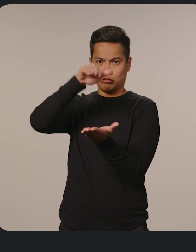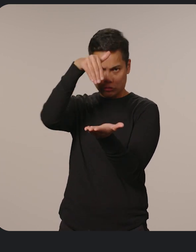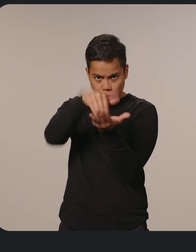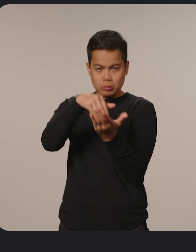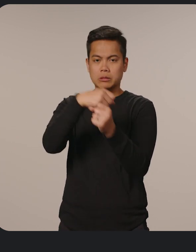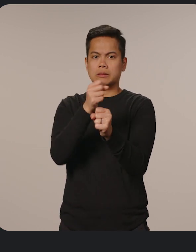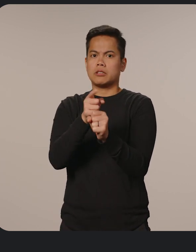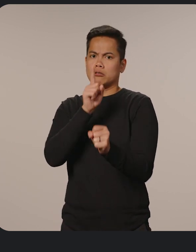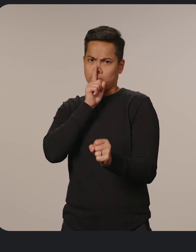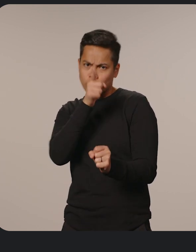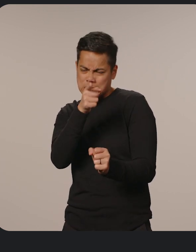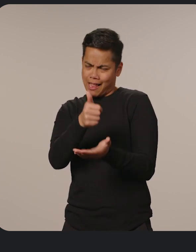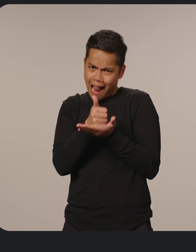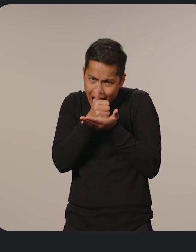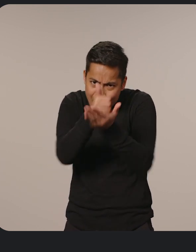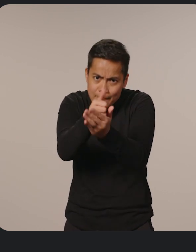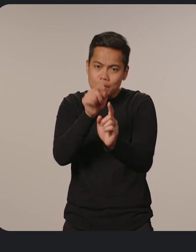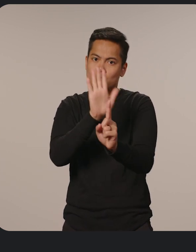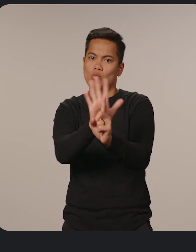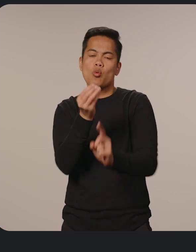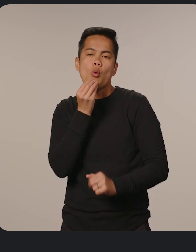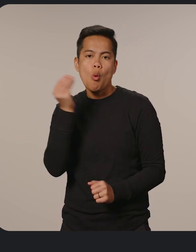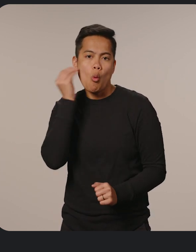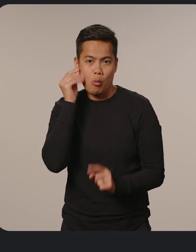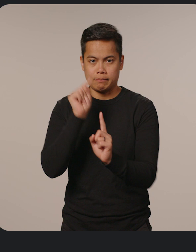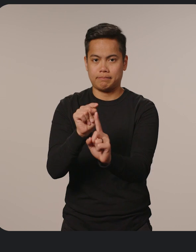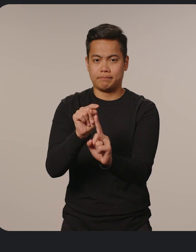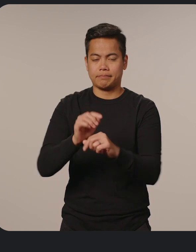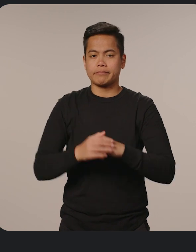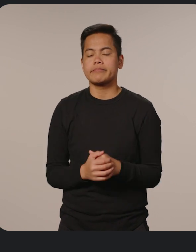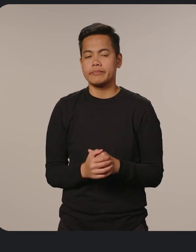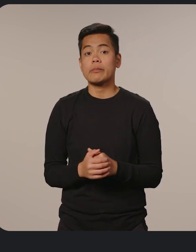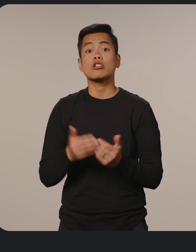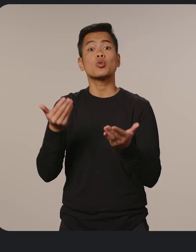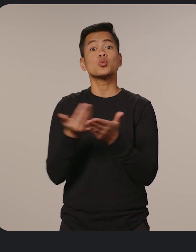helpful home a reality. For new users, automations show them